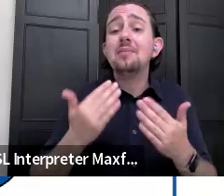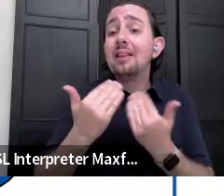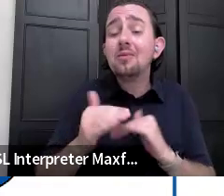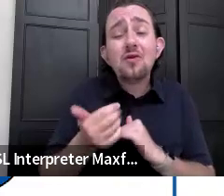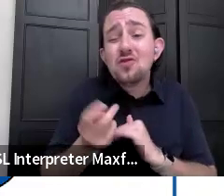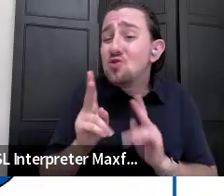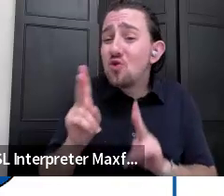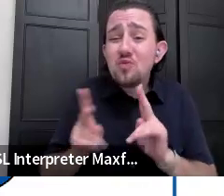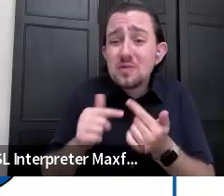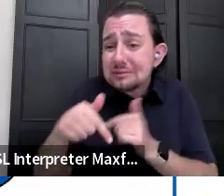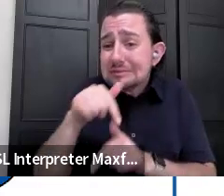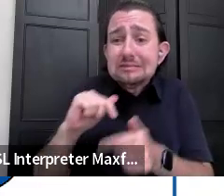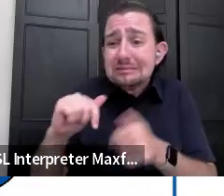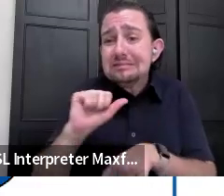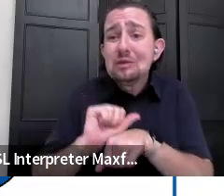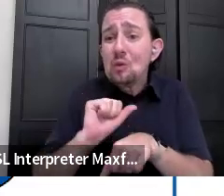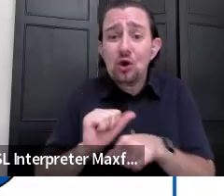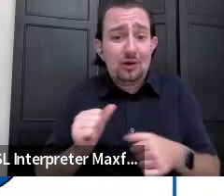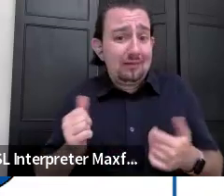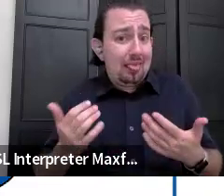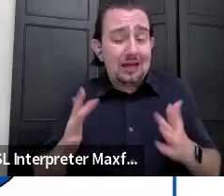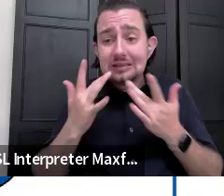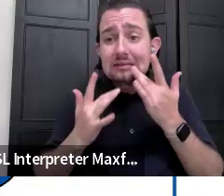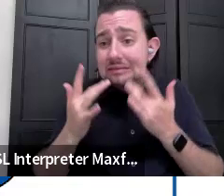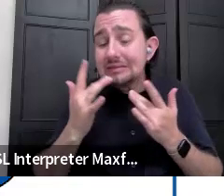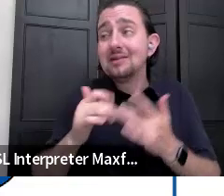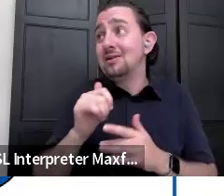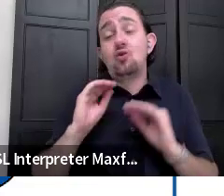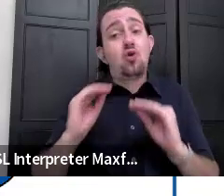and about hiring people with disabilities. You know, most employers in this country